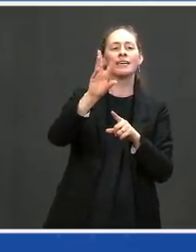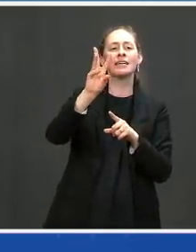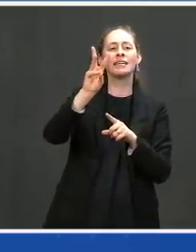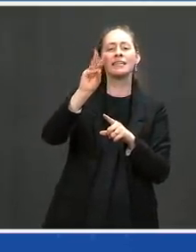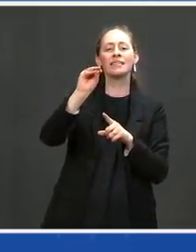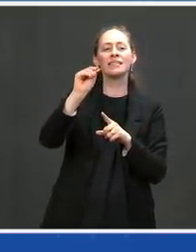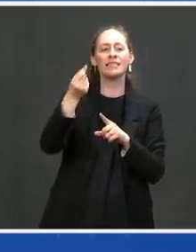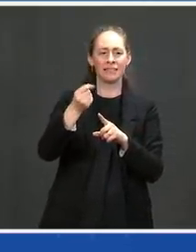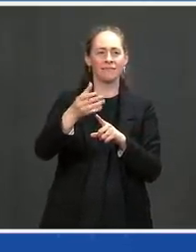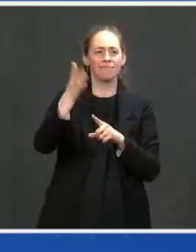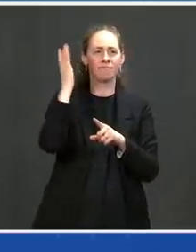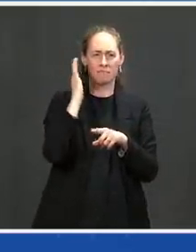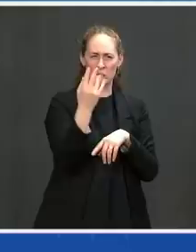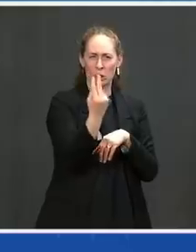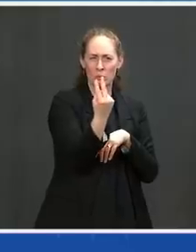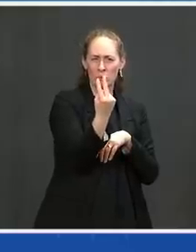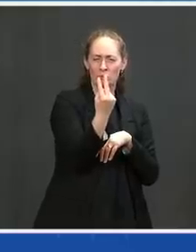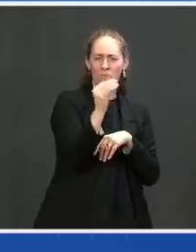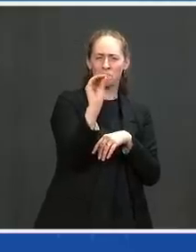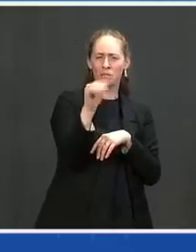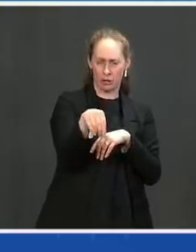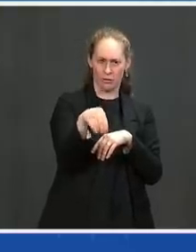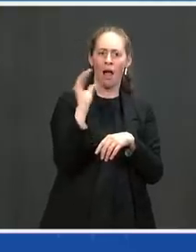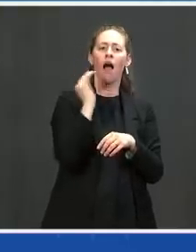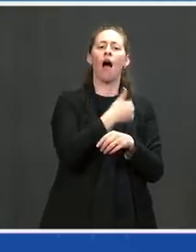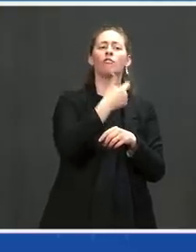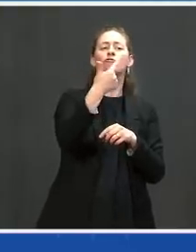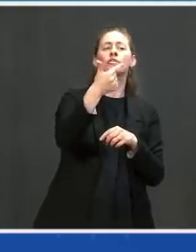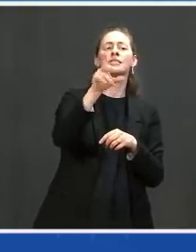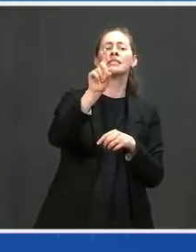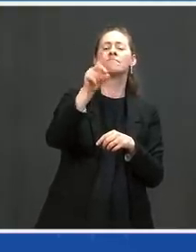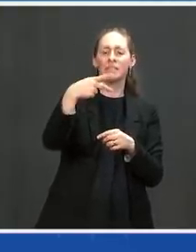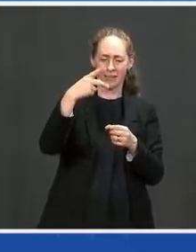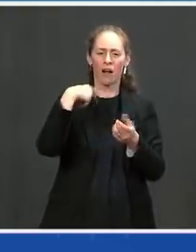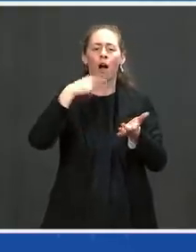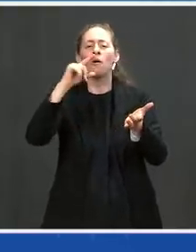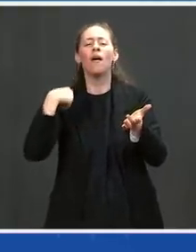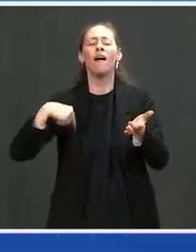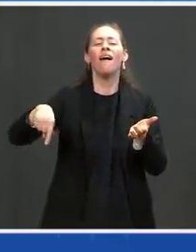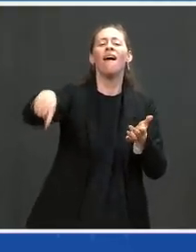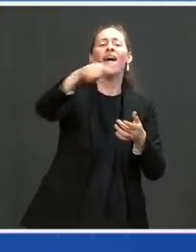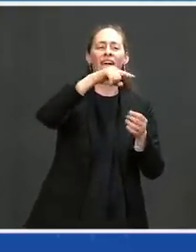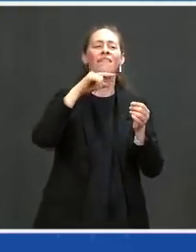in pure research and investment in science. Today, it's 0.7 percent.